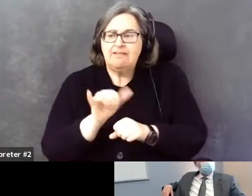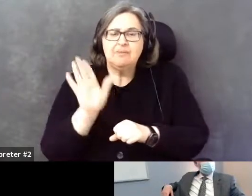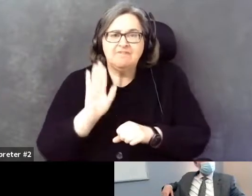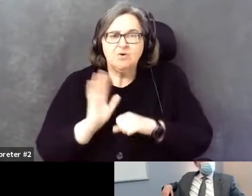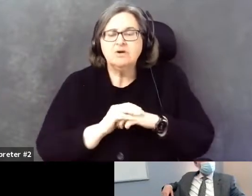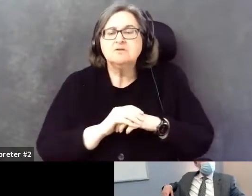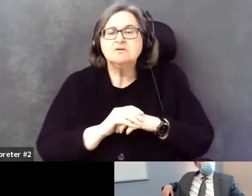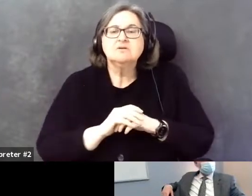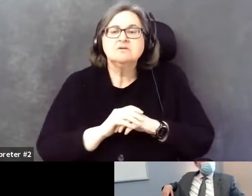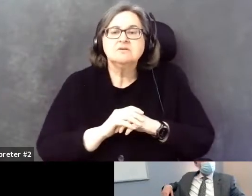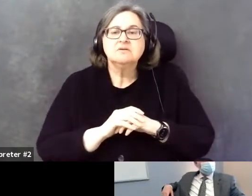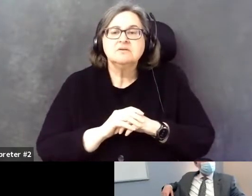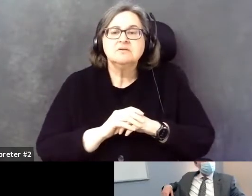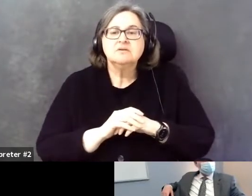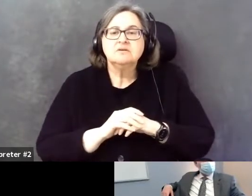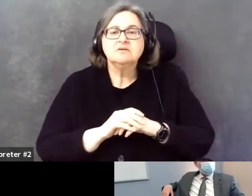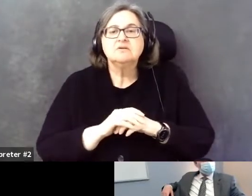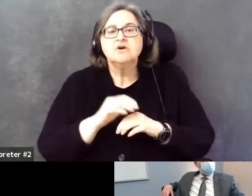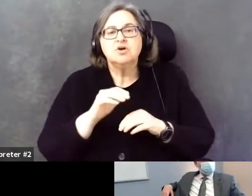I had before was Audrey Bonner.